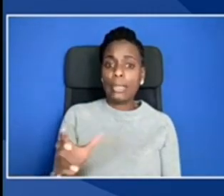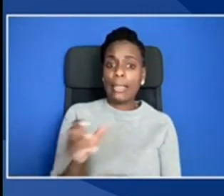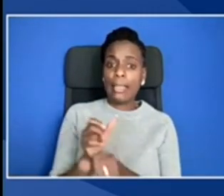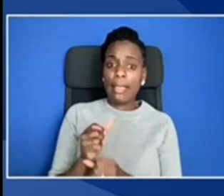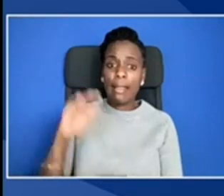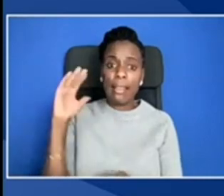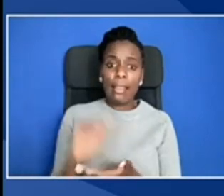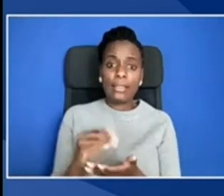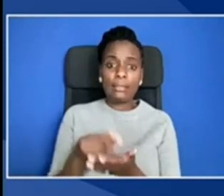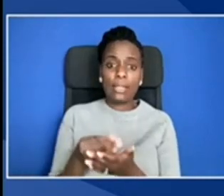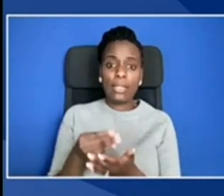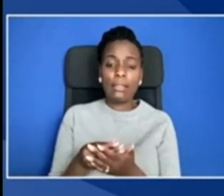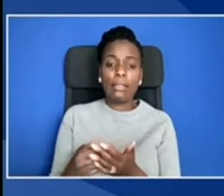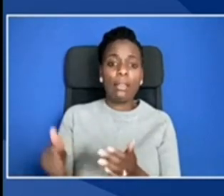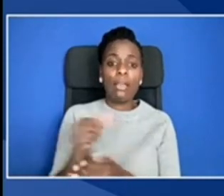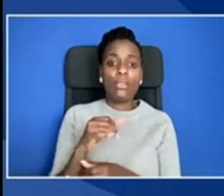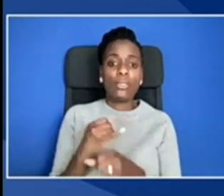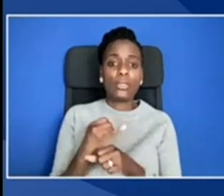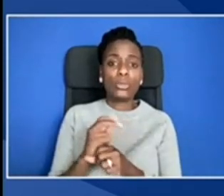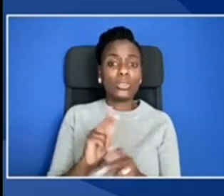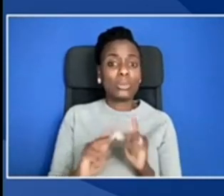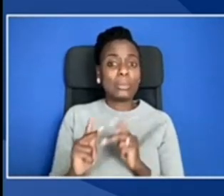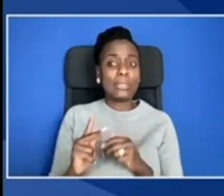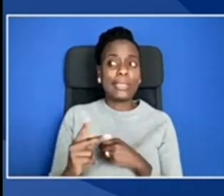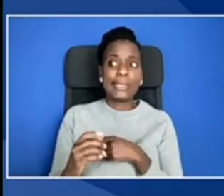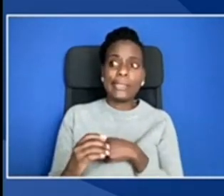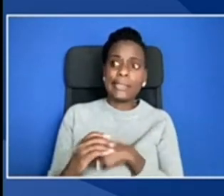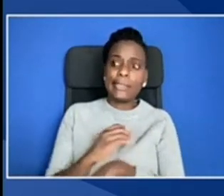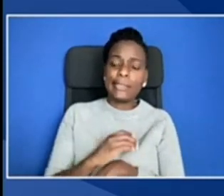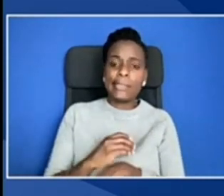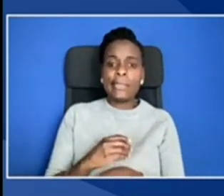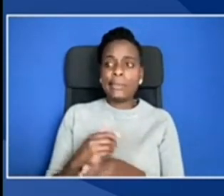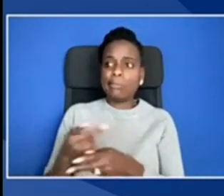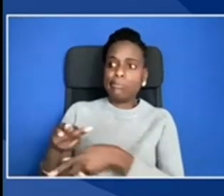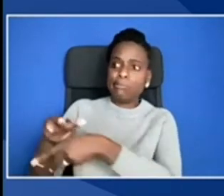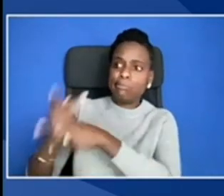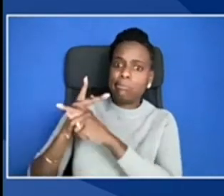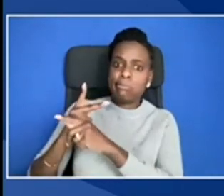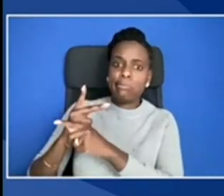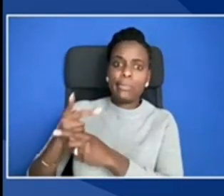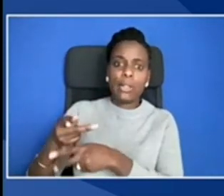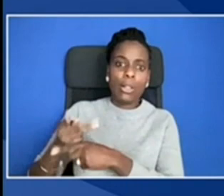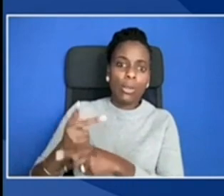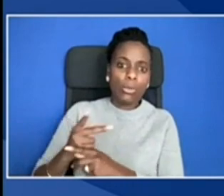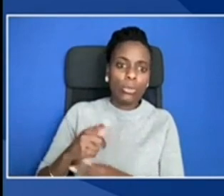so people are forced to take out more loans, including Parent PLUS Loans. And so I think these are things that can